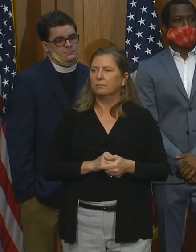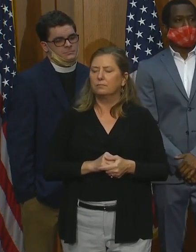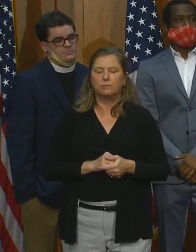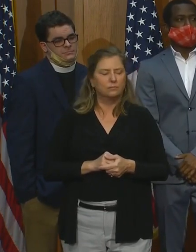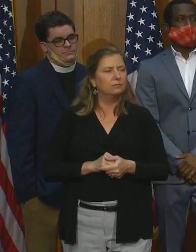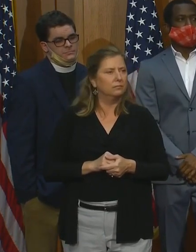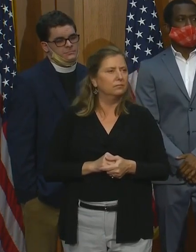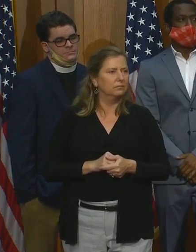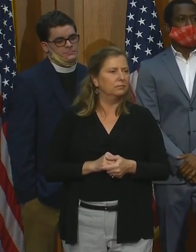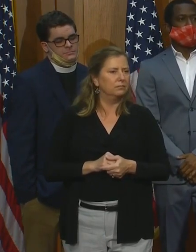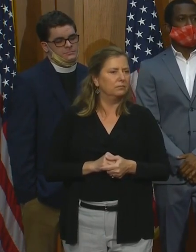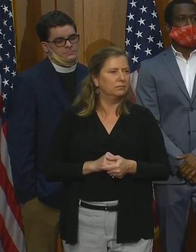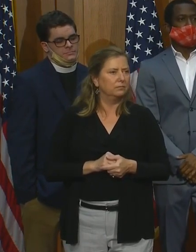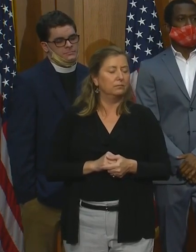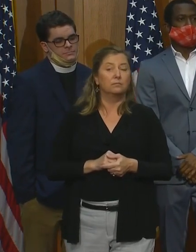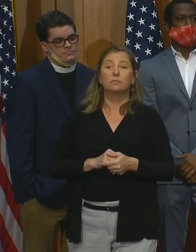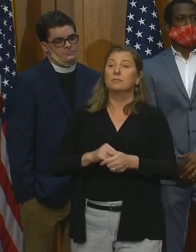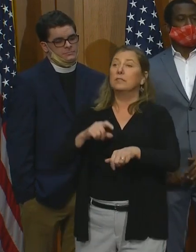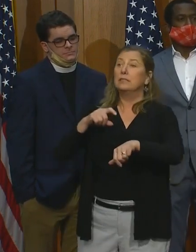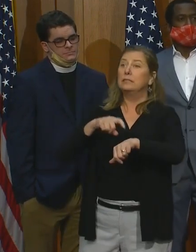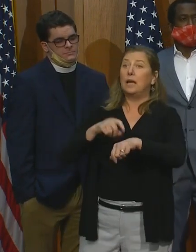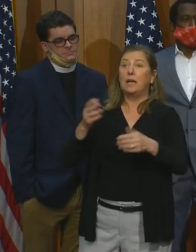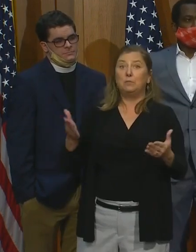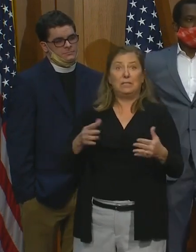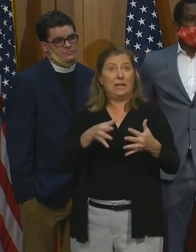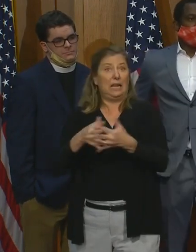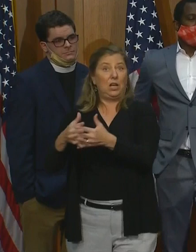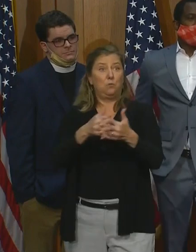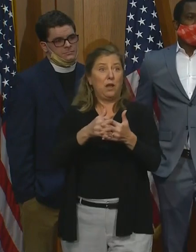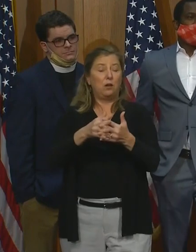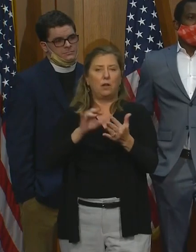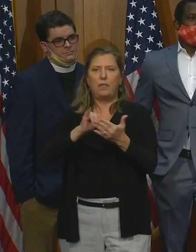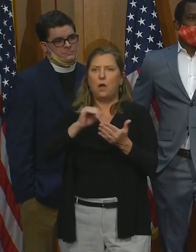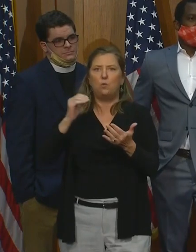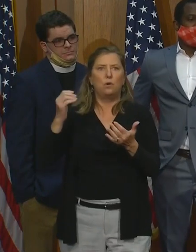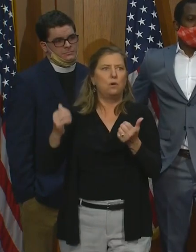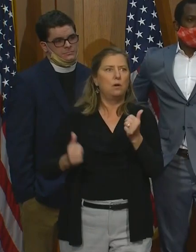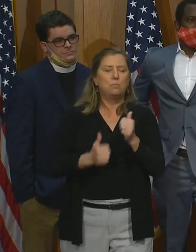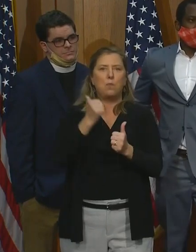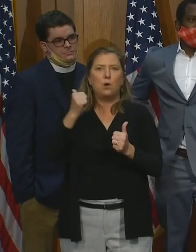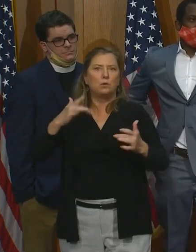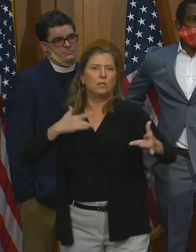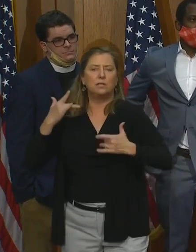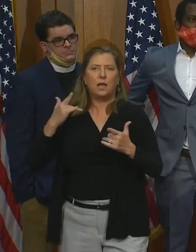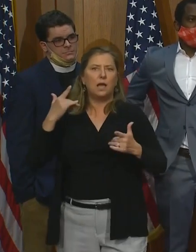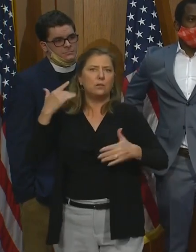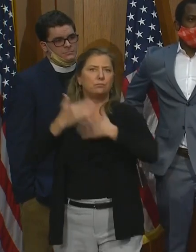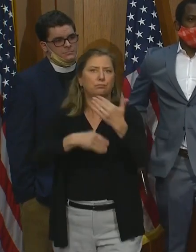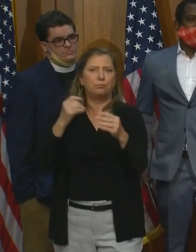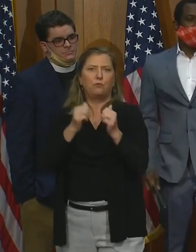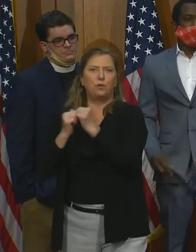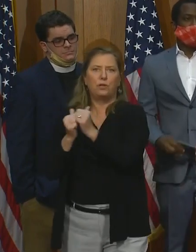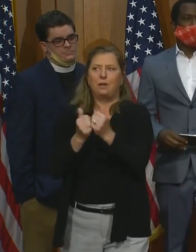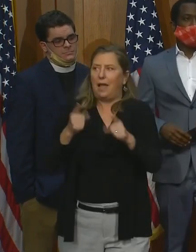SOME OF AMERICA'S MOST HOPEFUL AND FORWARD LOOKING MOMENTS